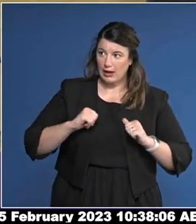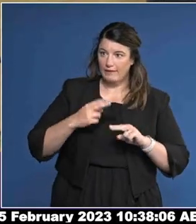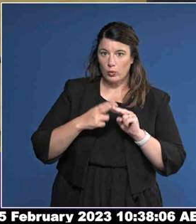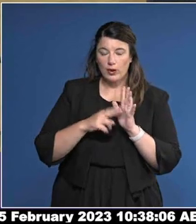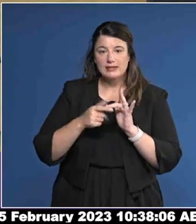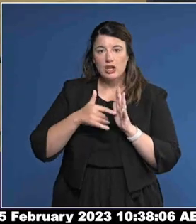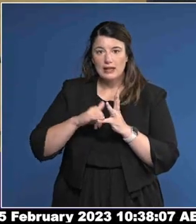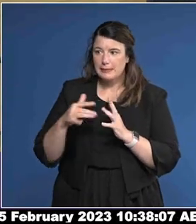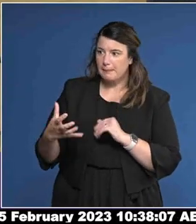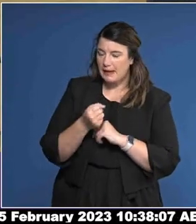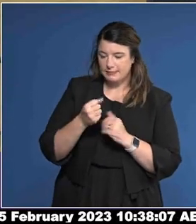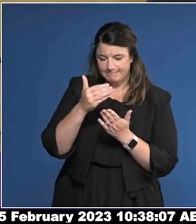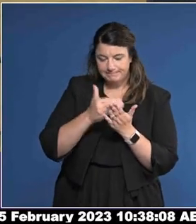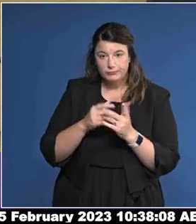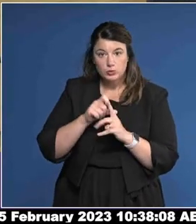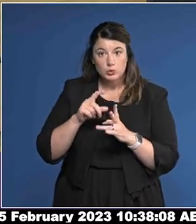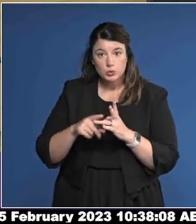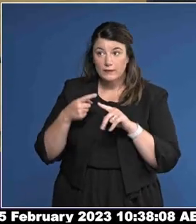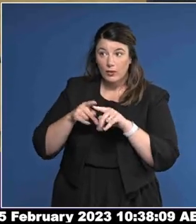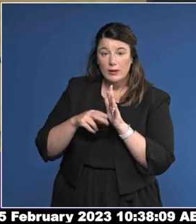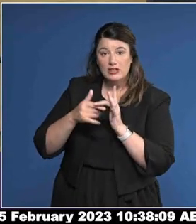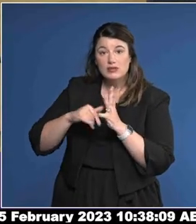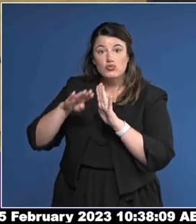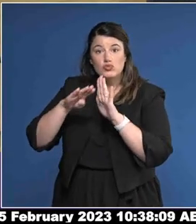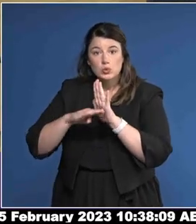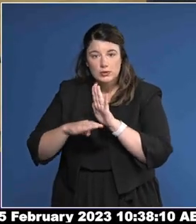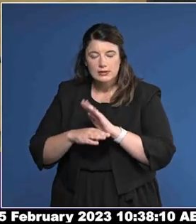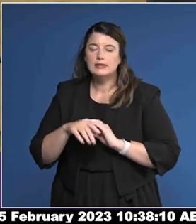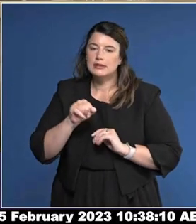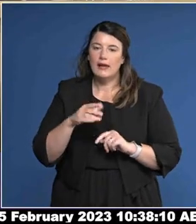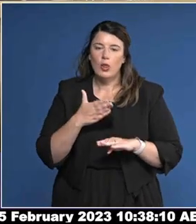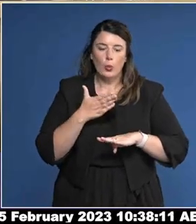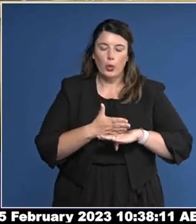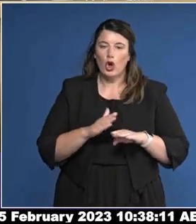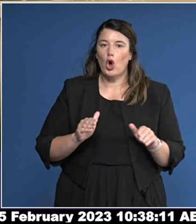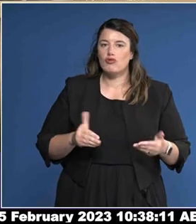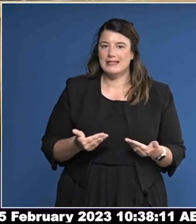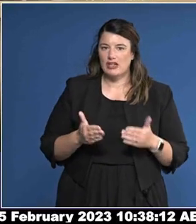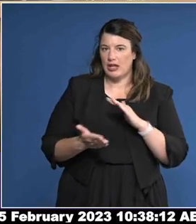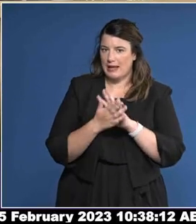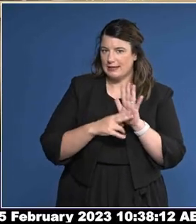undertake? MS CATTACH: Yes, they have to undertake the NDIS Worker Orientation Module before they commence any shifts.